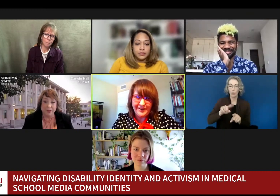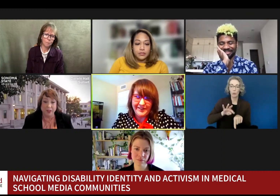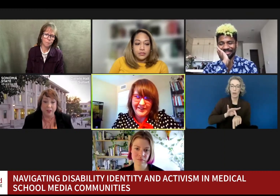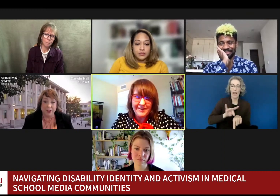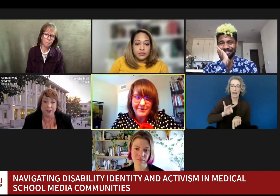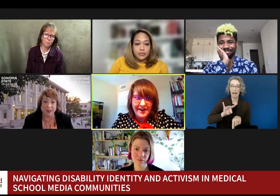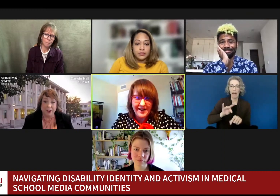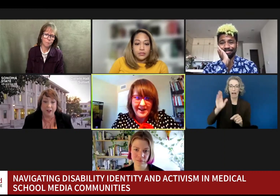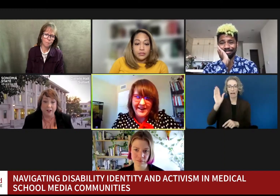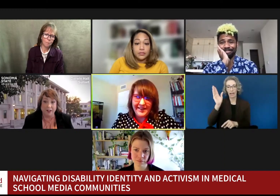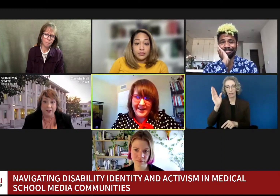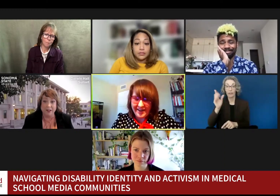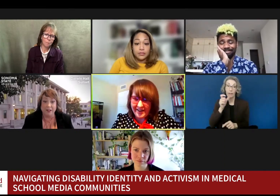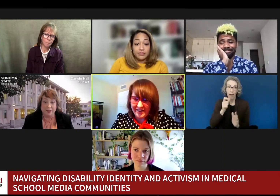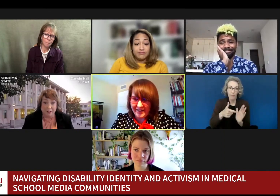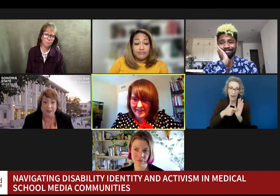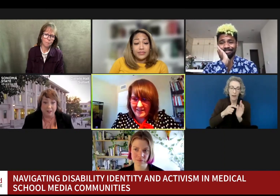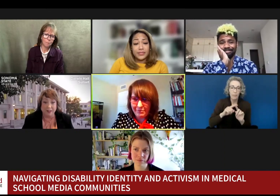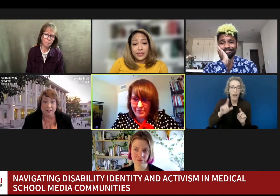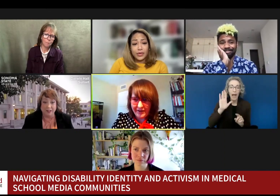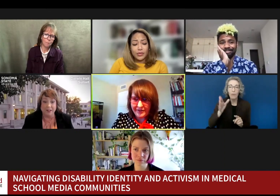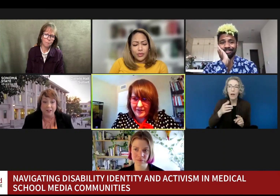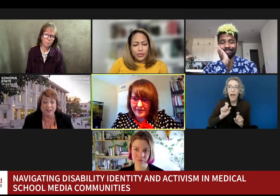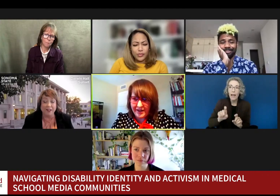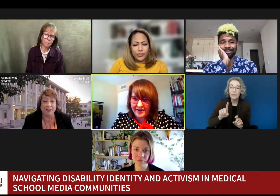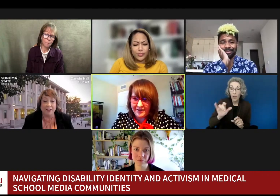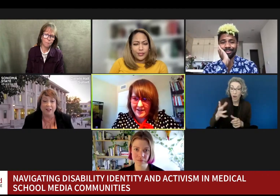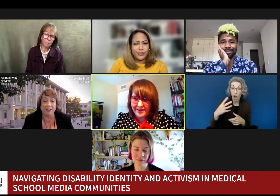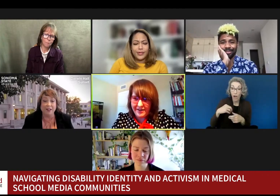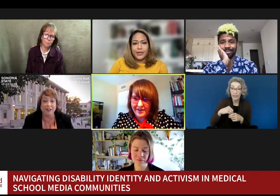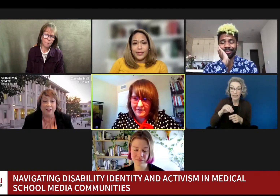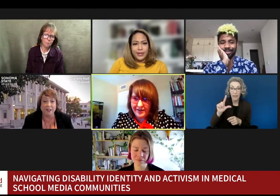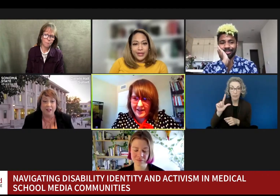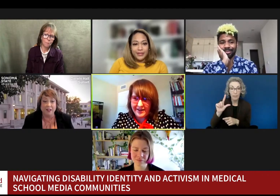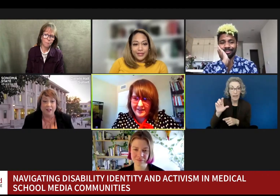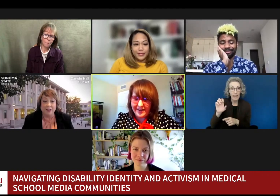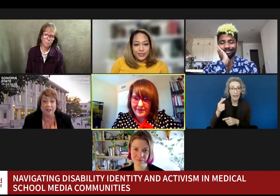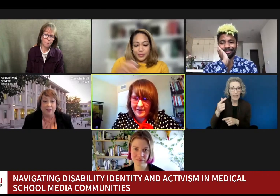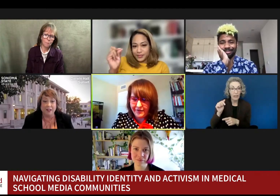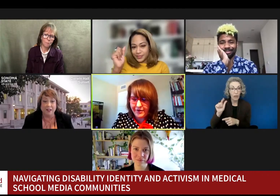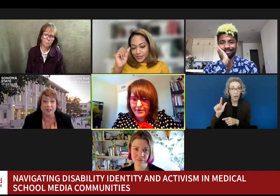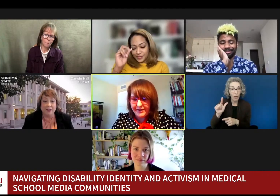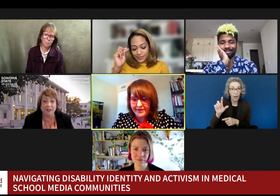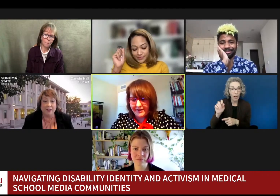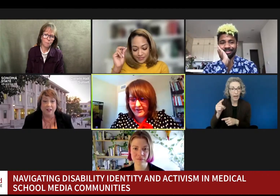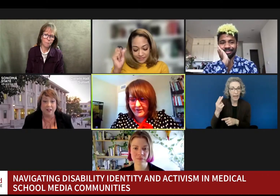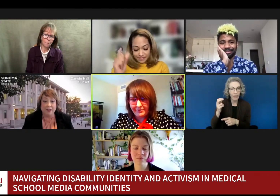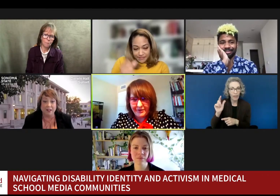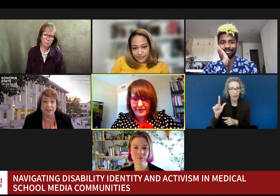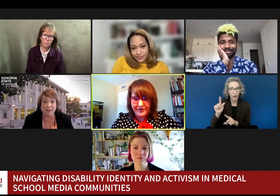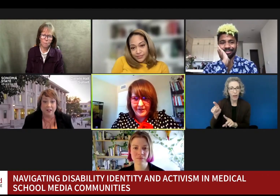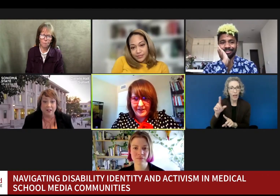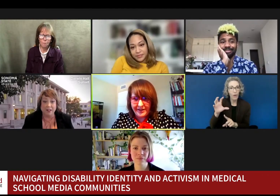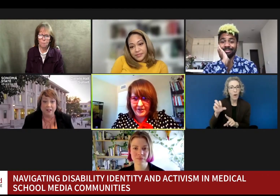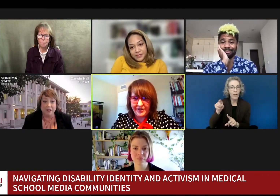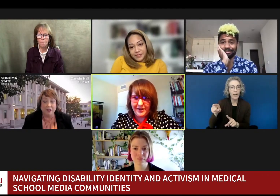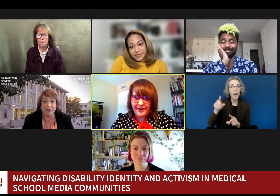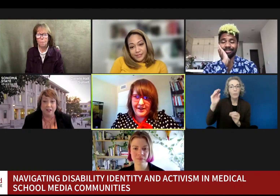Cuz that's the way that I can get the professor to kinda stand there and realize you have no autistic adults whatsoever in the lecture.